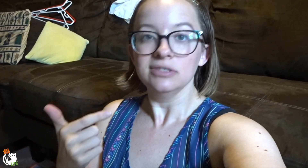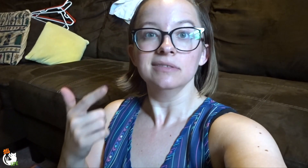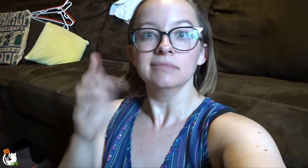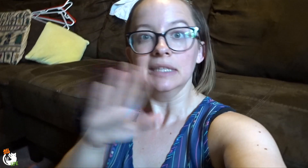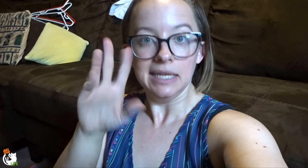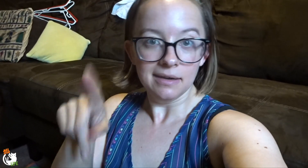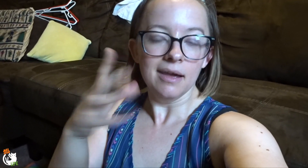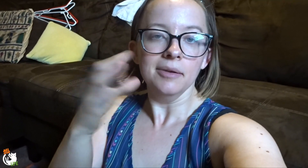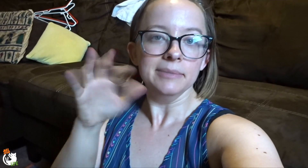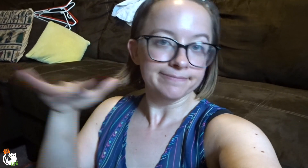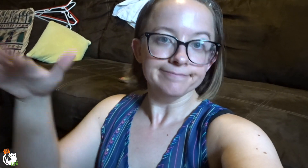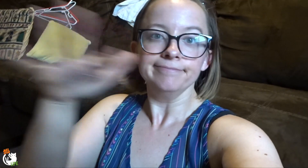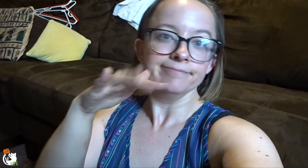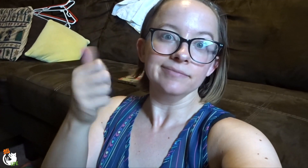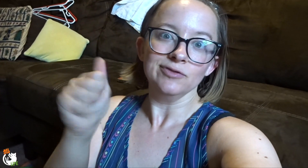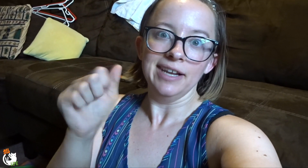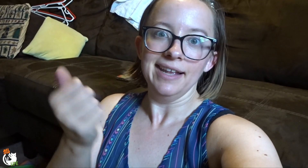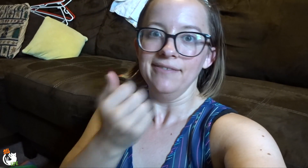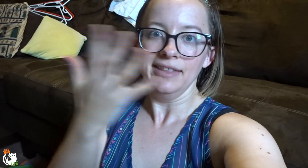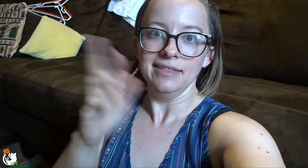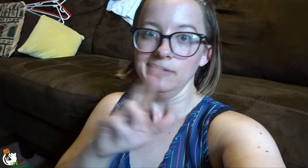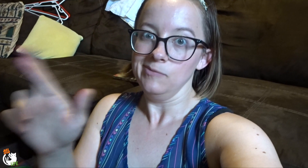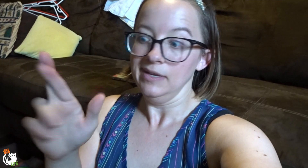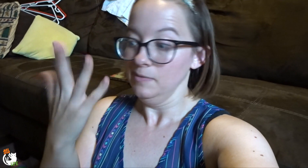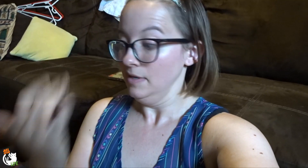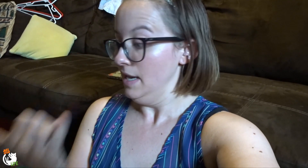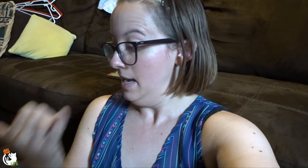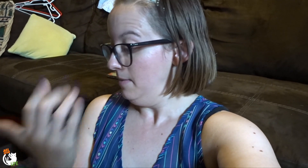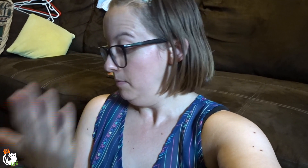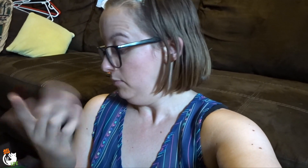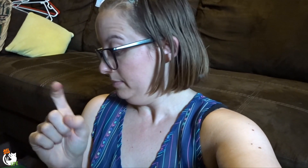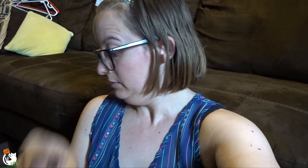Now he's taking another nap. So I was just trying to clean up and trying to get everything ready.